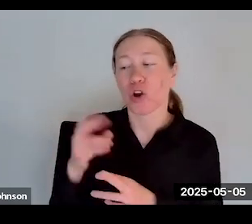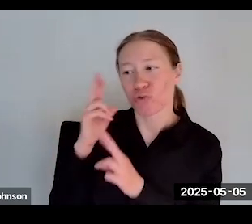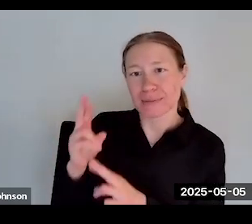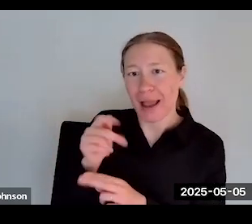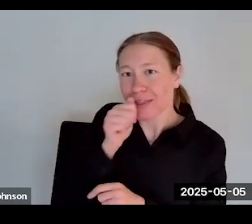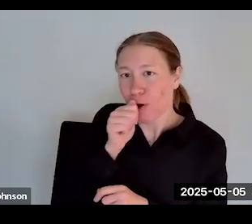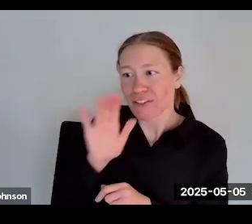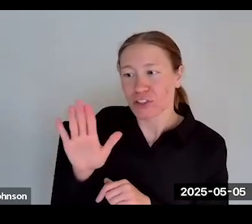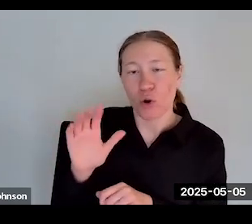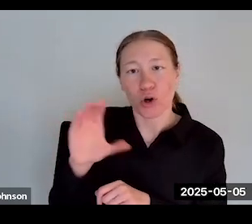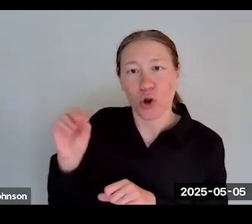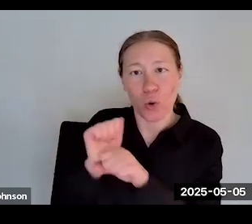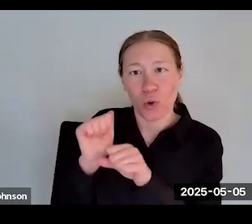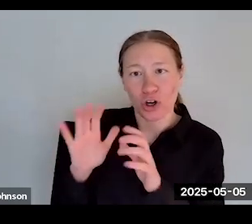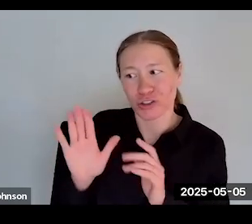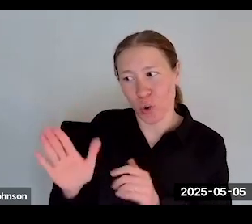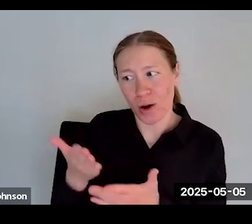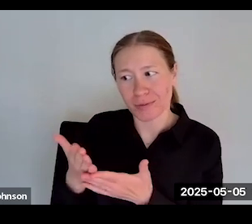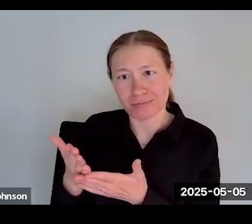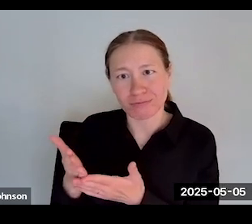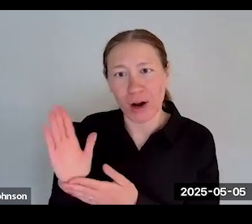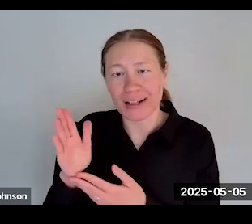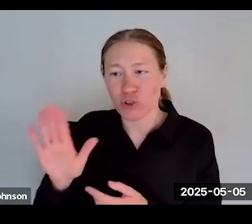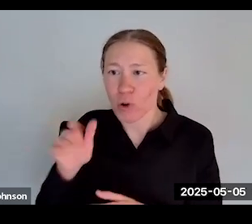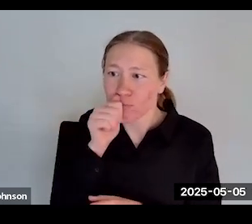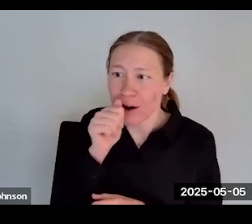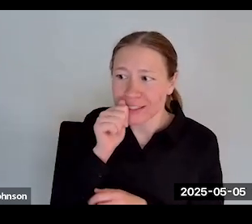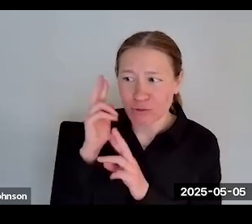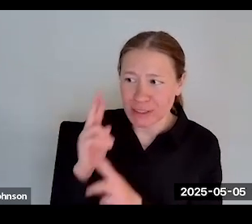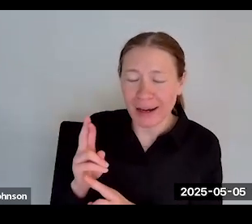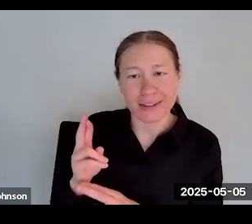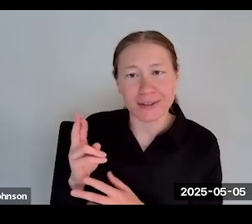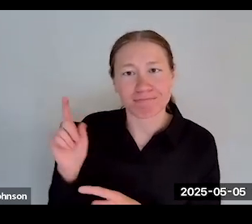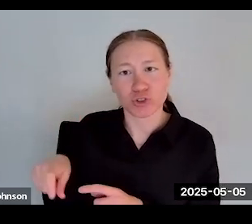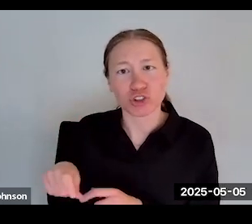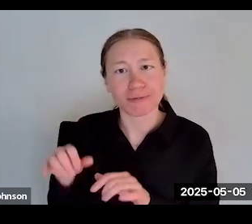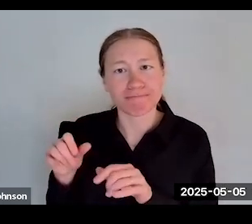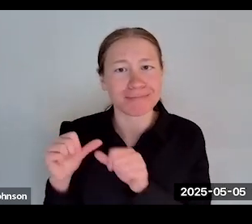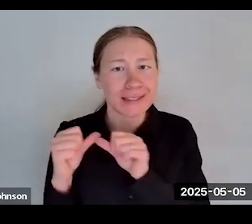just as you would want your right privacy respected. We're acting for legitimate business purpose.